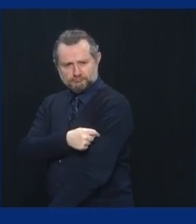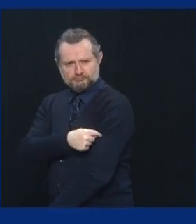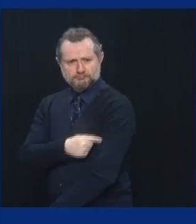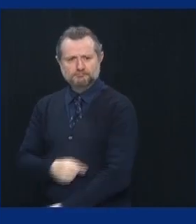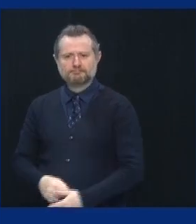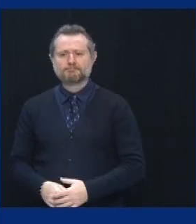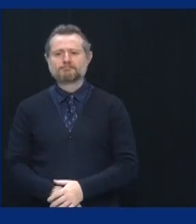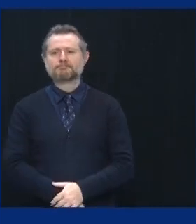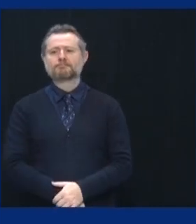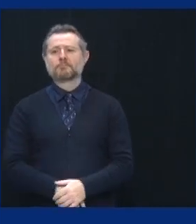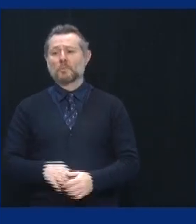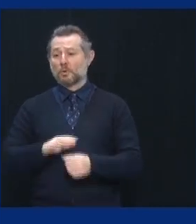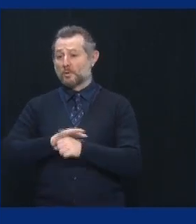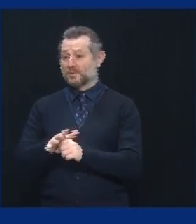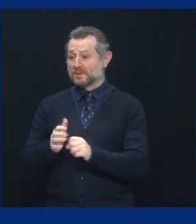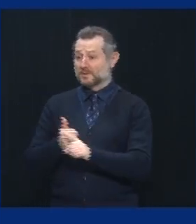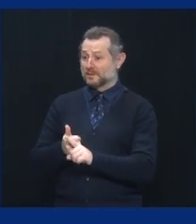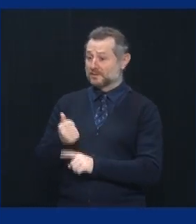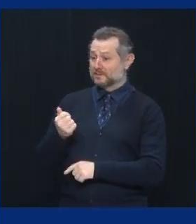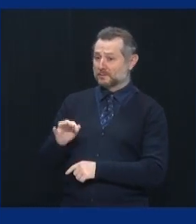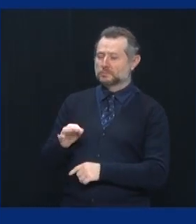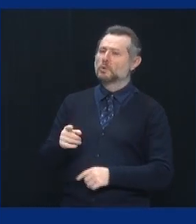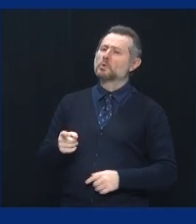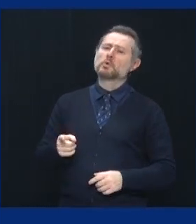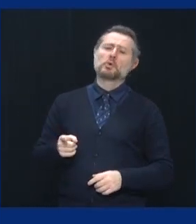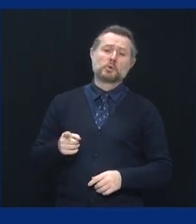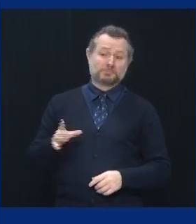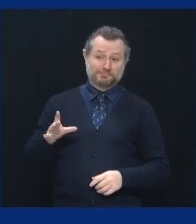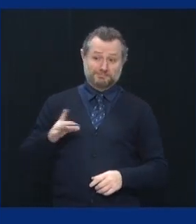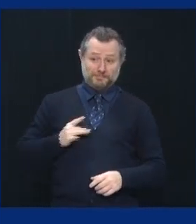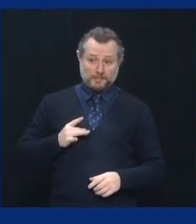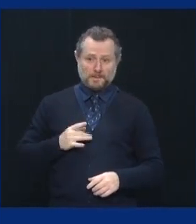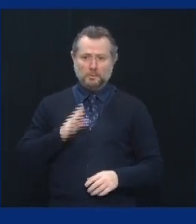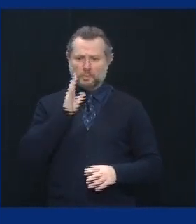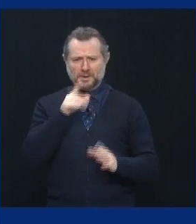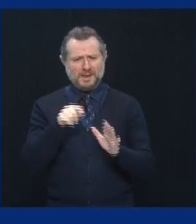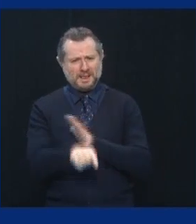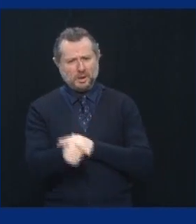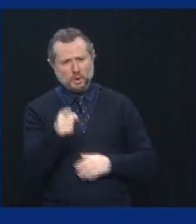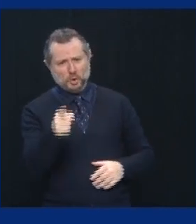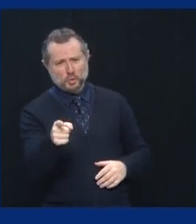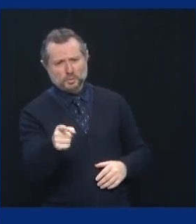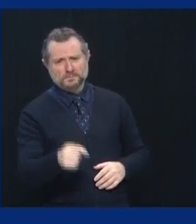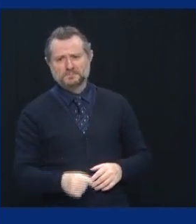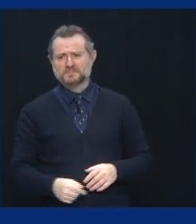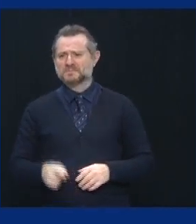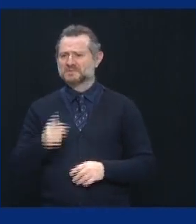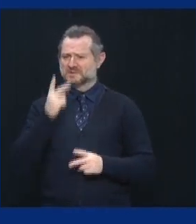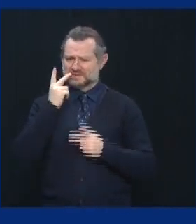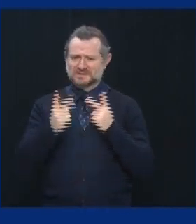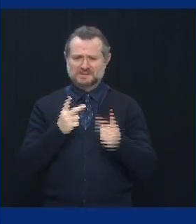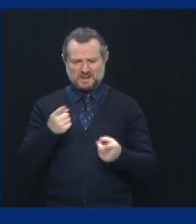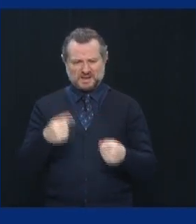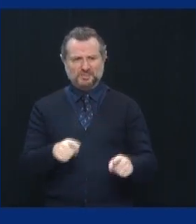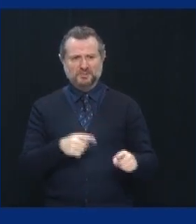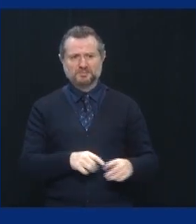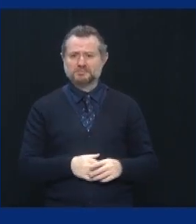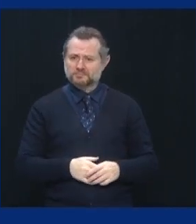WE ARE URGING EVERYONE TO TRUST SCIENCE AND GET VACCINATED.